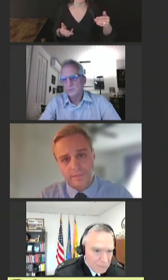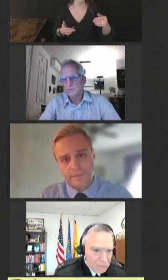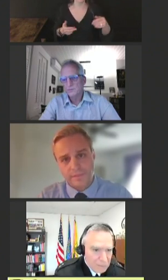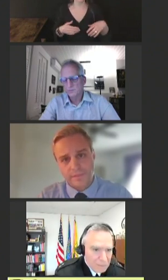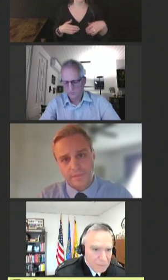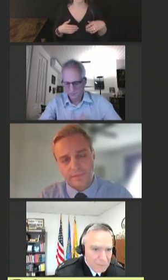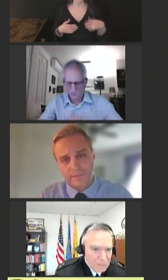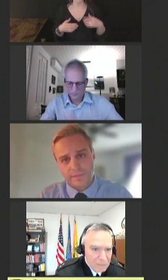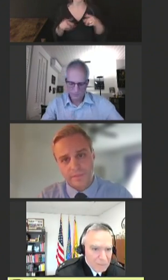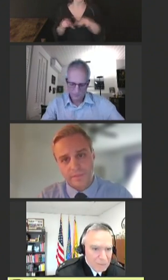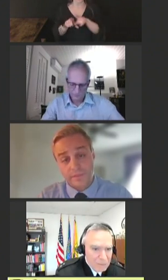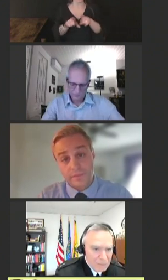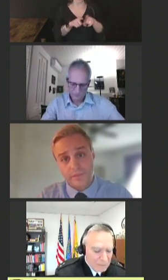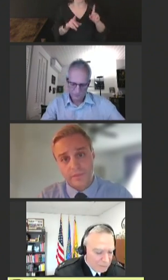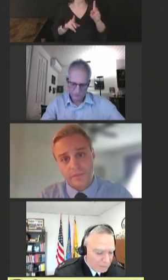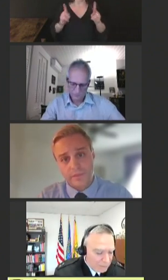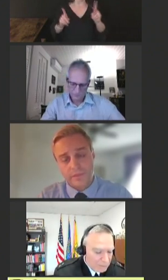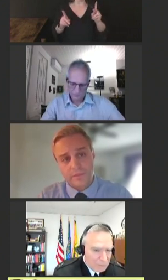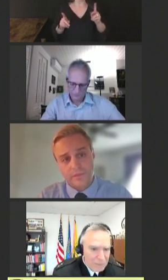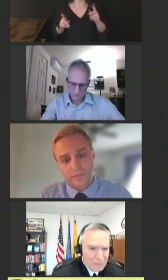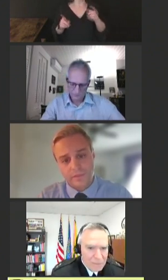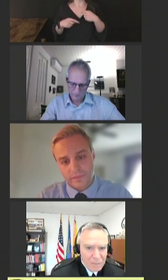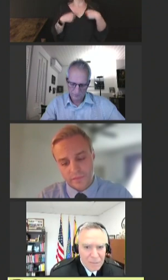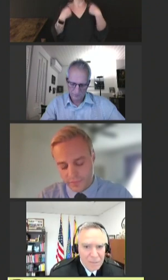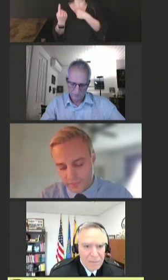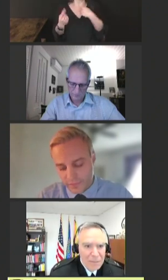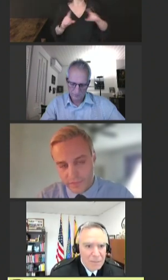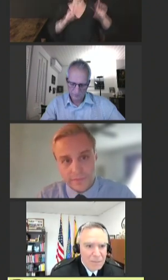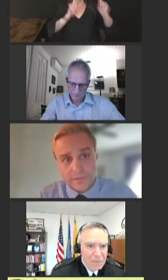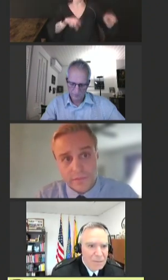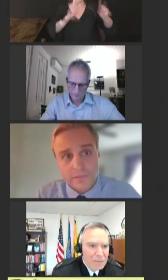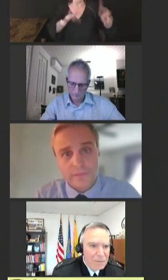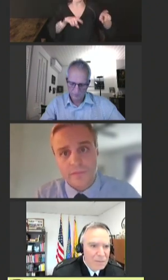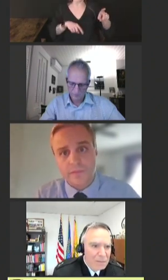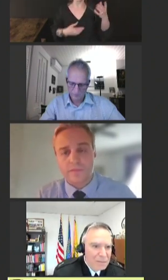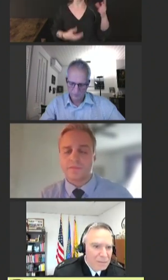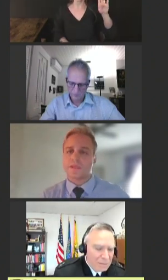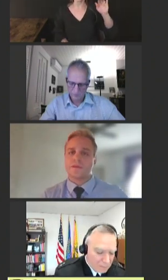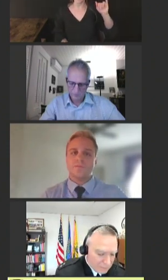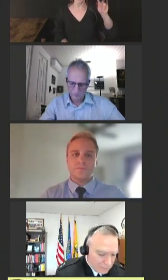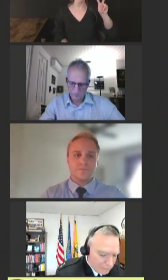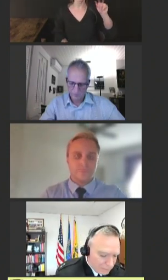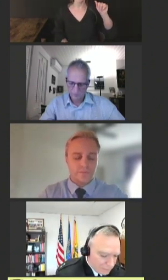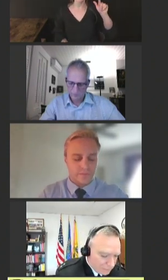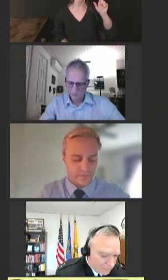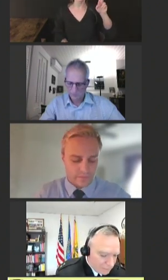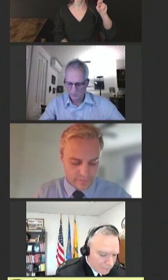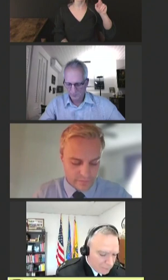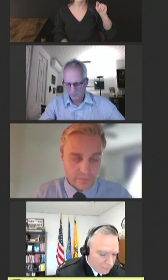we've been almost always reactive. By the time we had a bivalent vaccine BA-4/BA-5, you know,